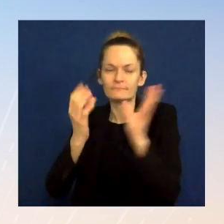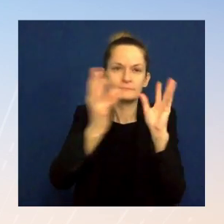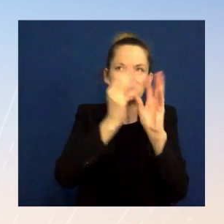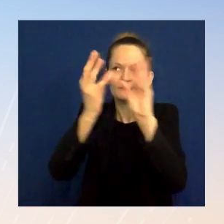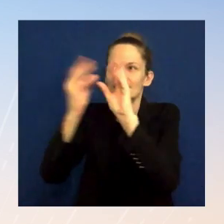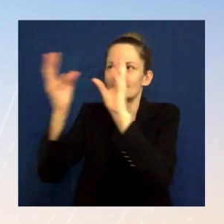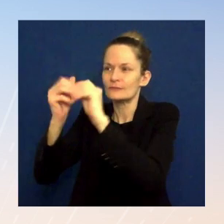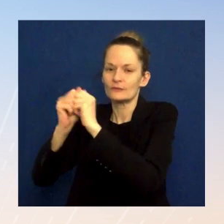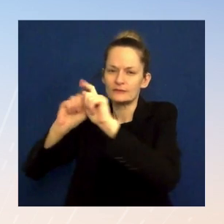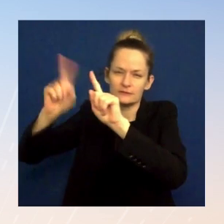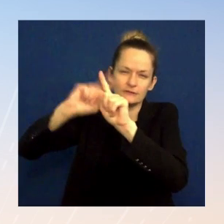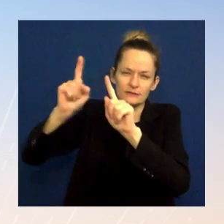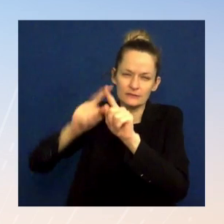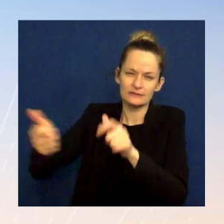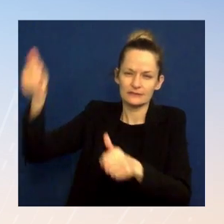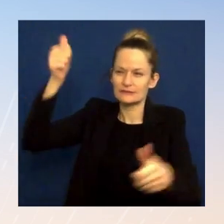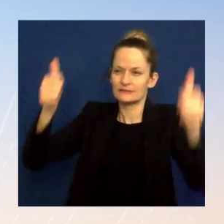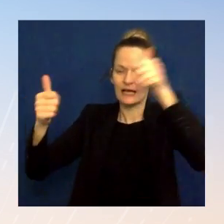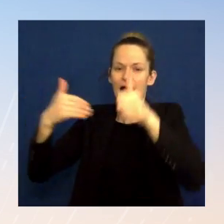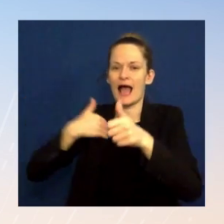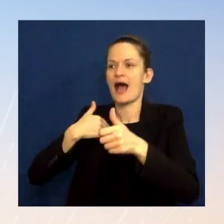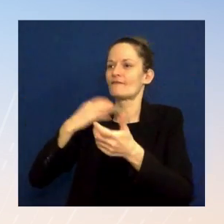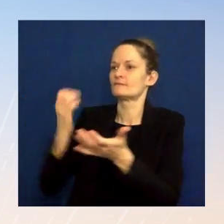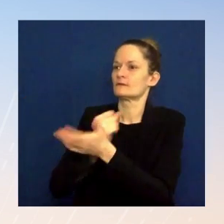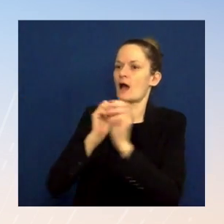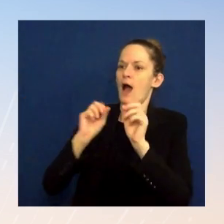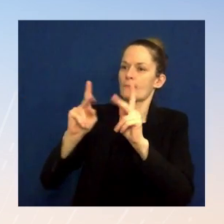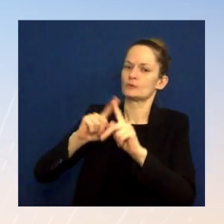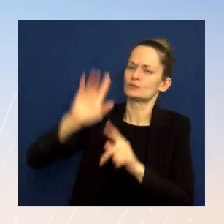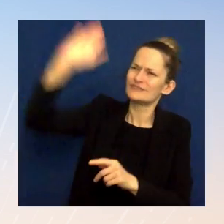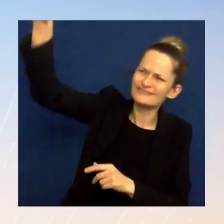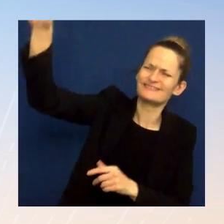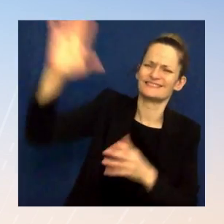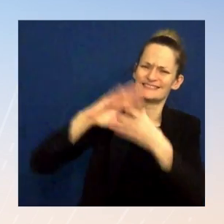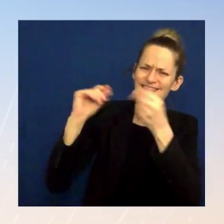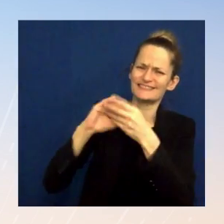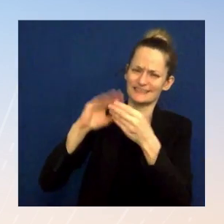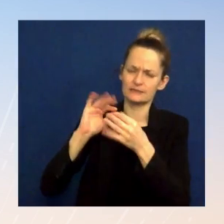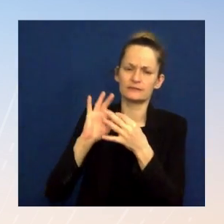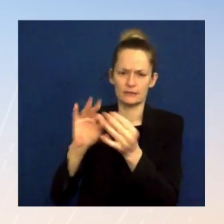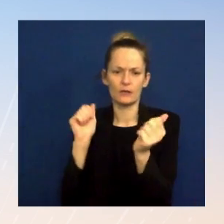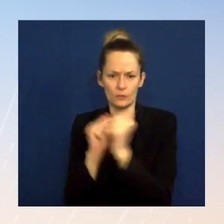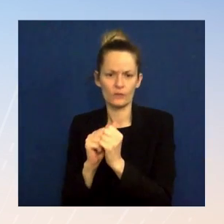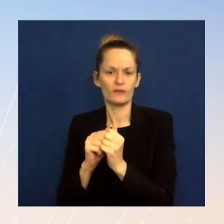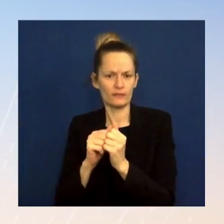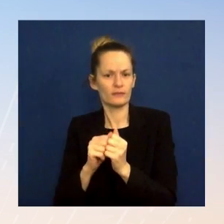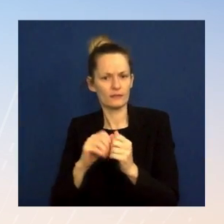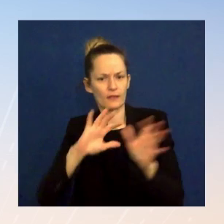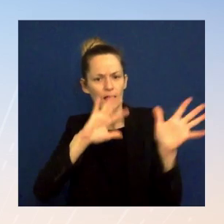and Vice Presidents to travel together or to go to the same trip, so I think it's a reflection of that. And the Vice President, of course,